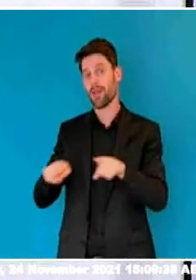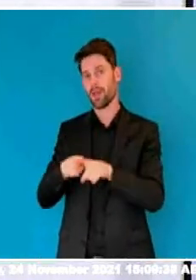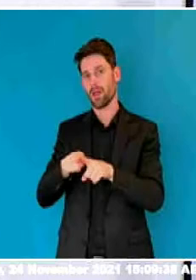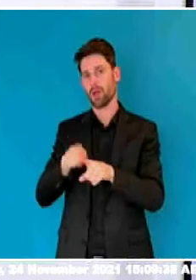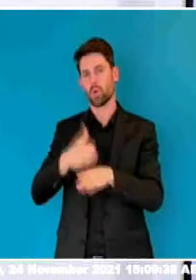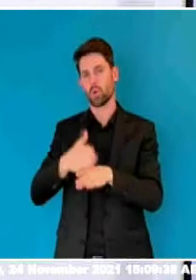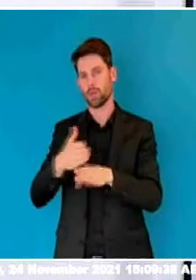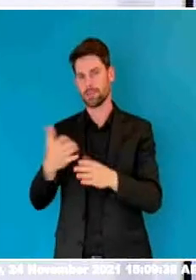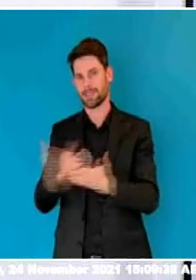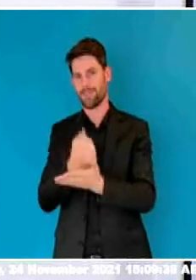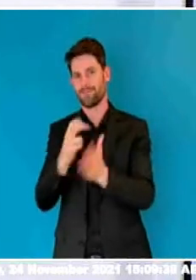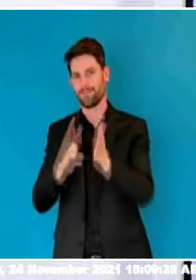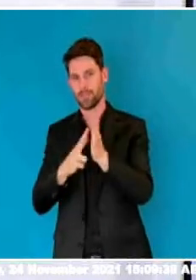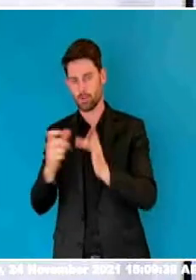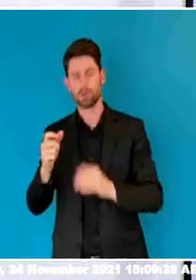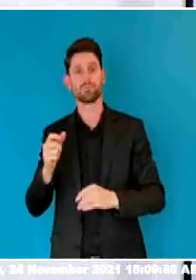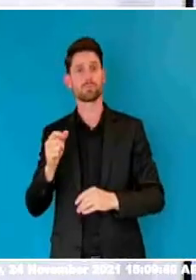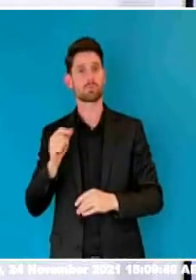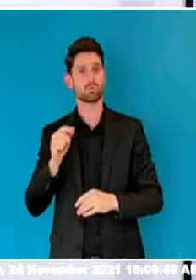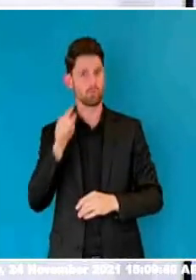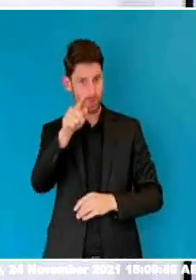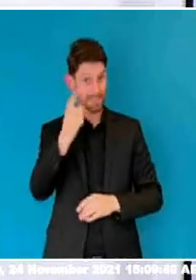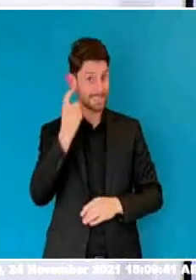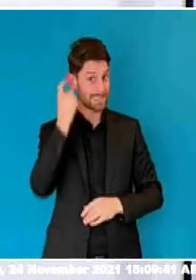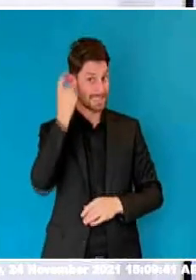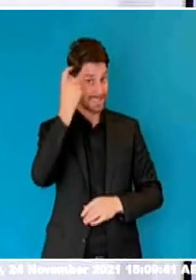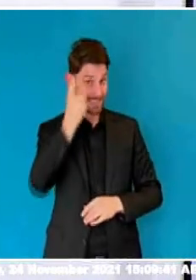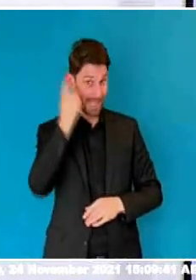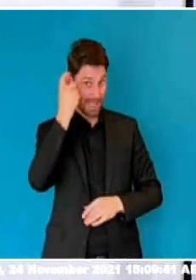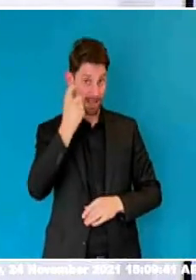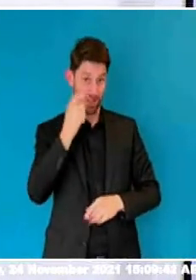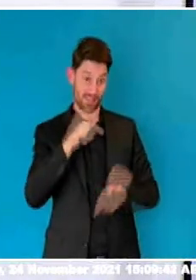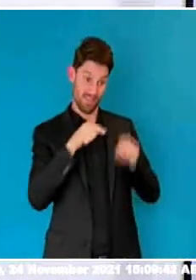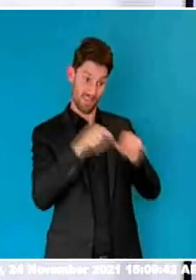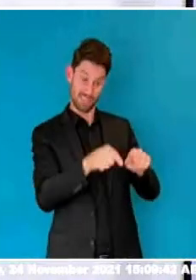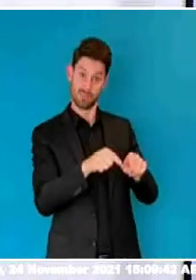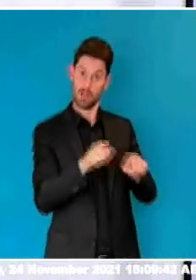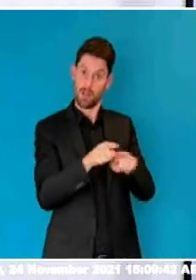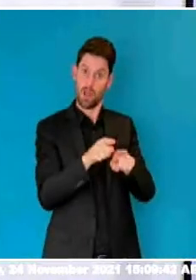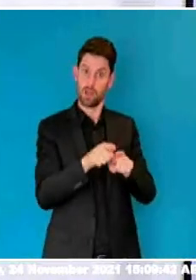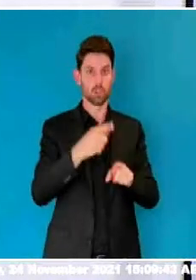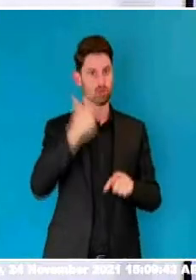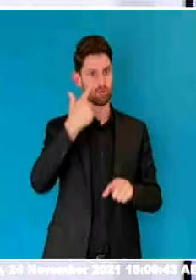you approach the program and planning for return to work in a different way?